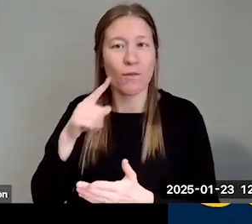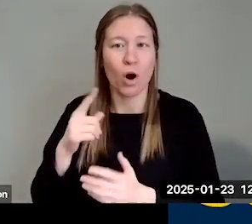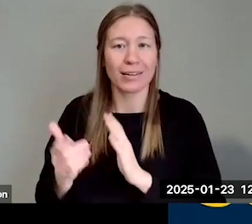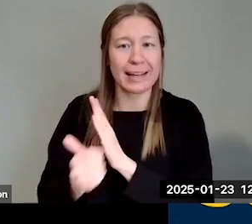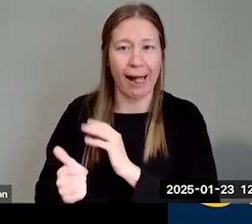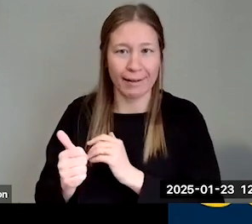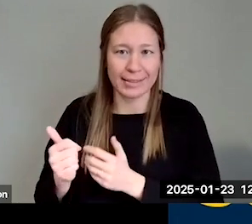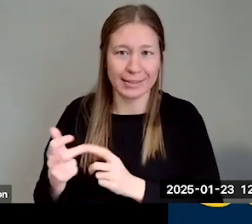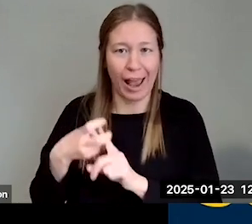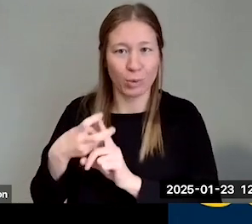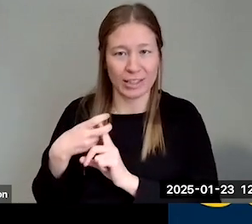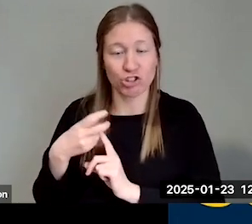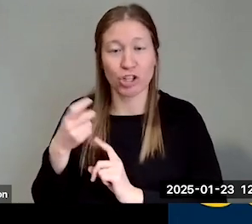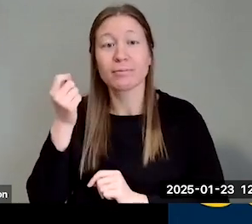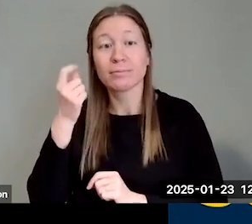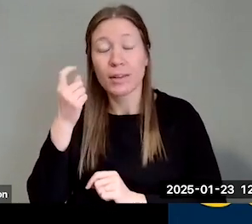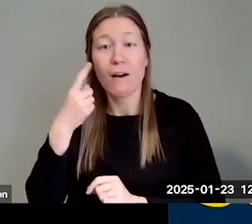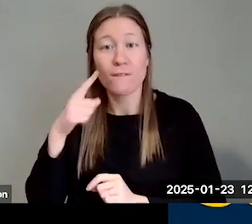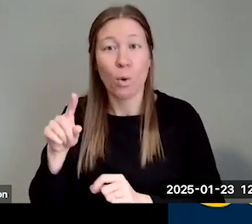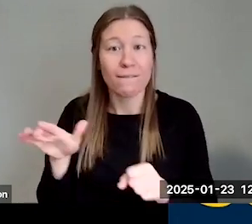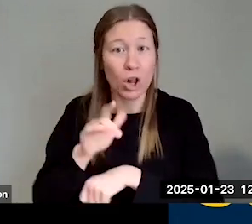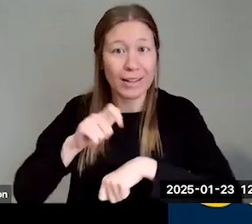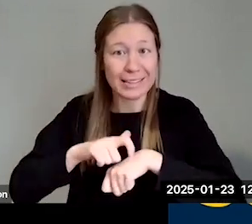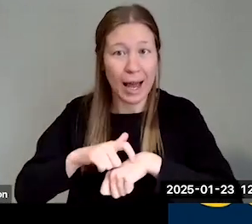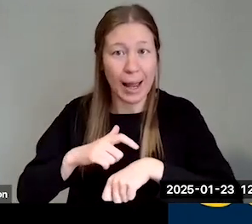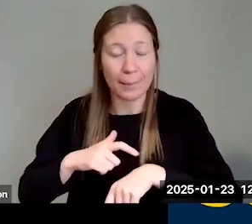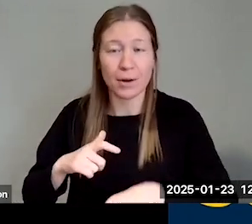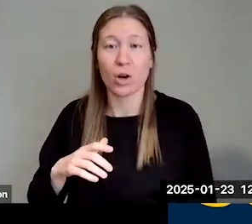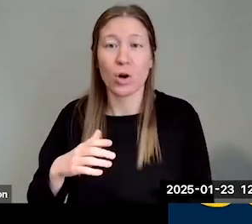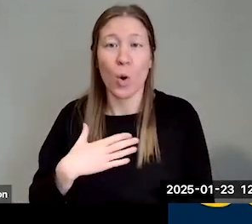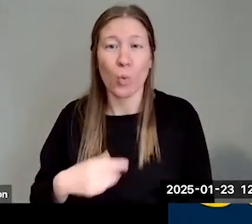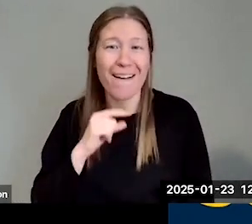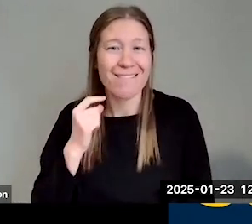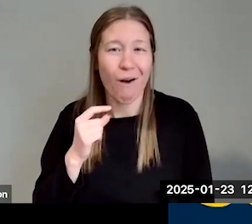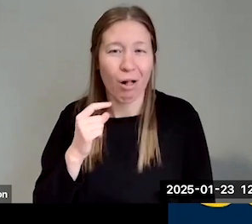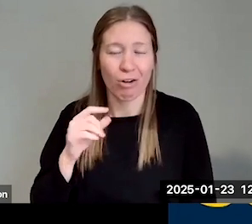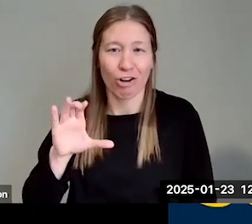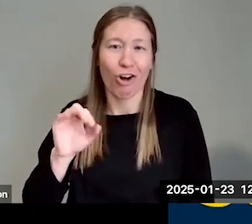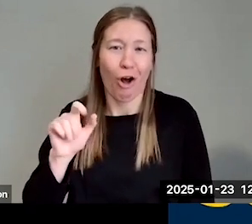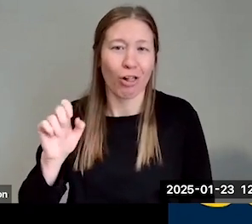found that for full-time white-collar occupations with at least,